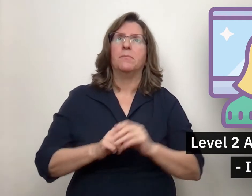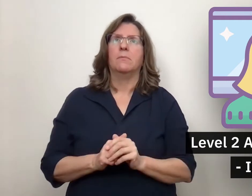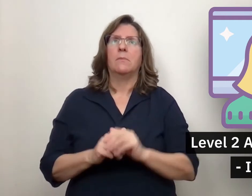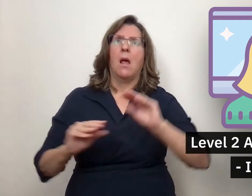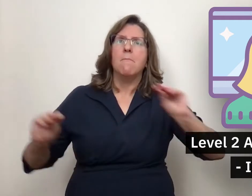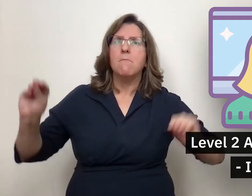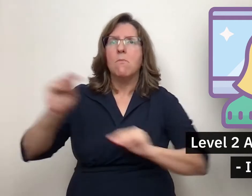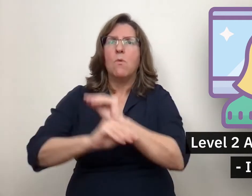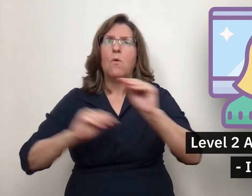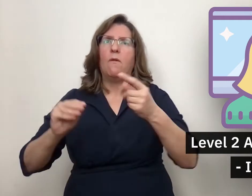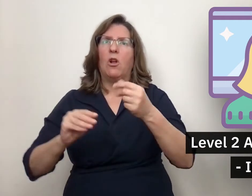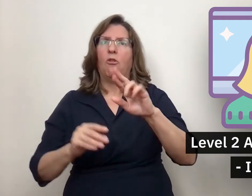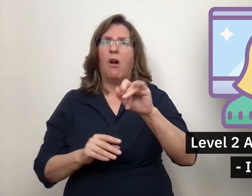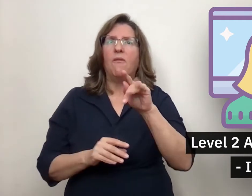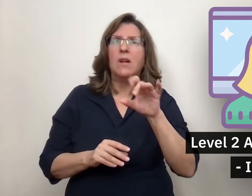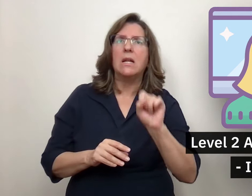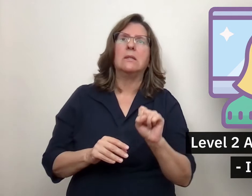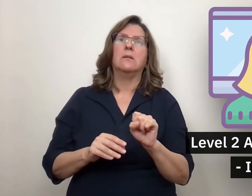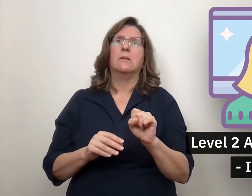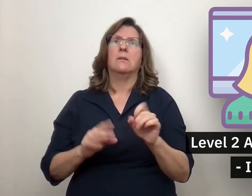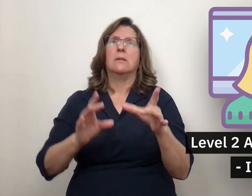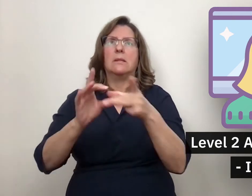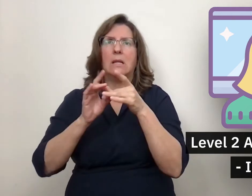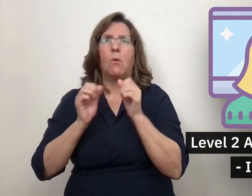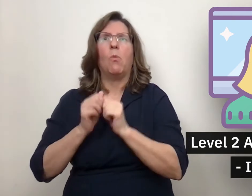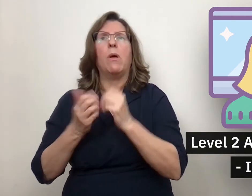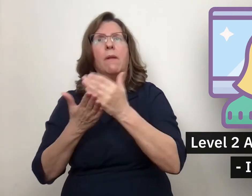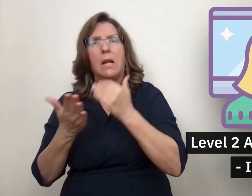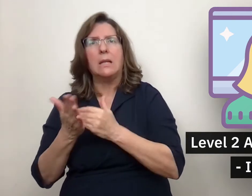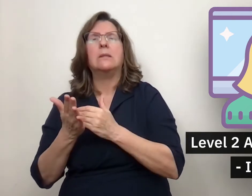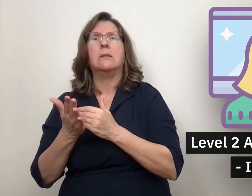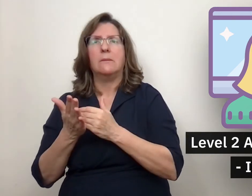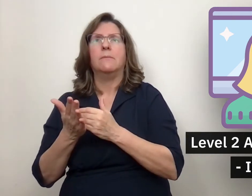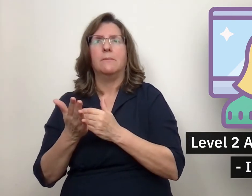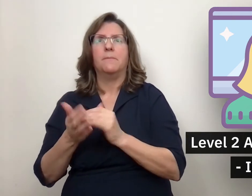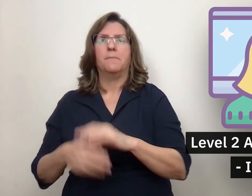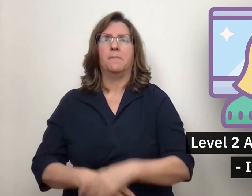moving graphics around on the screen for matching exercises.